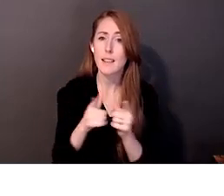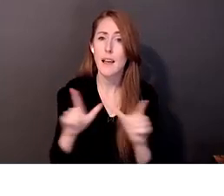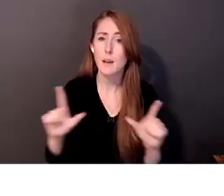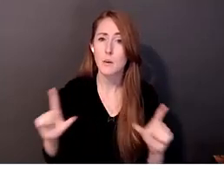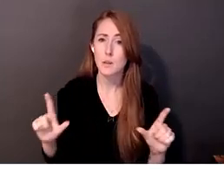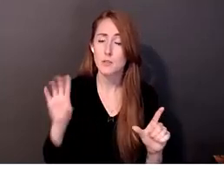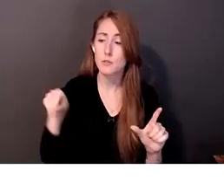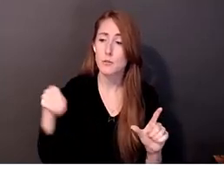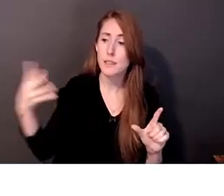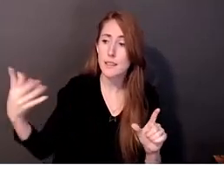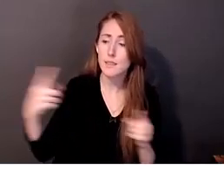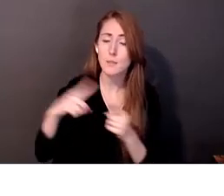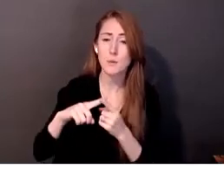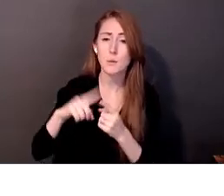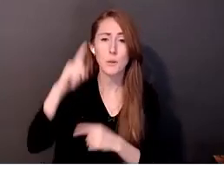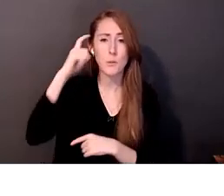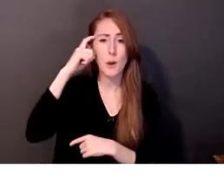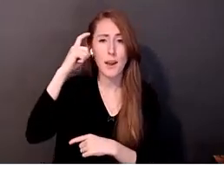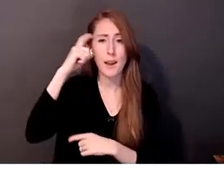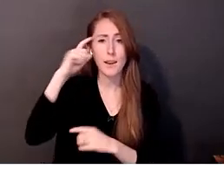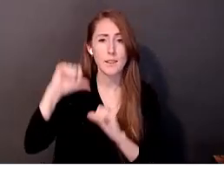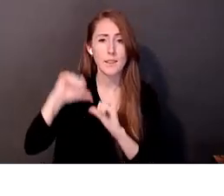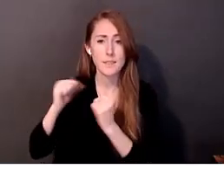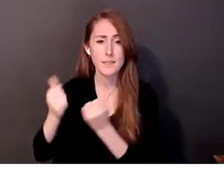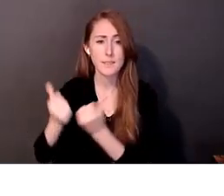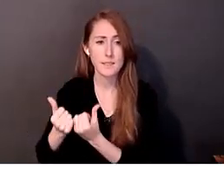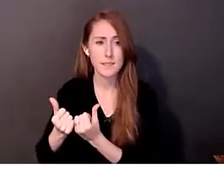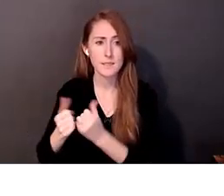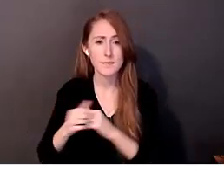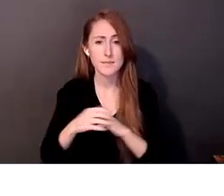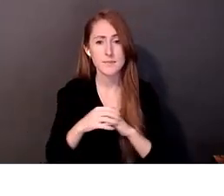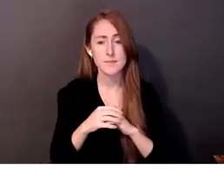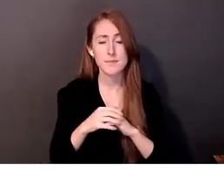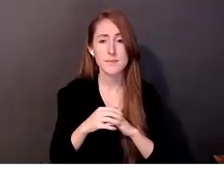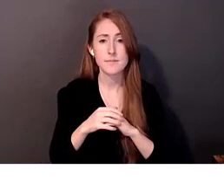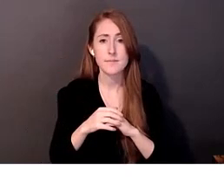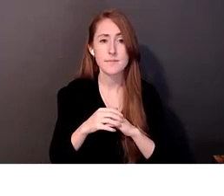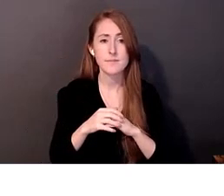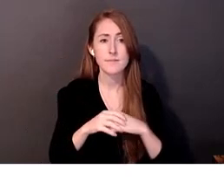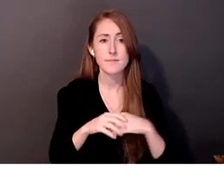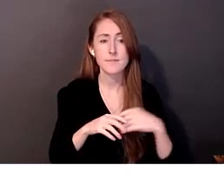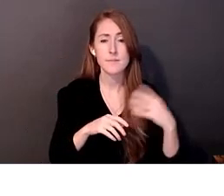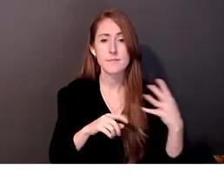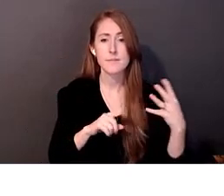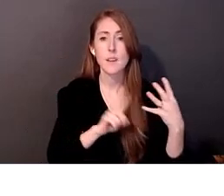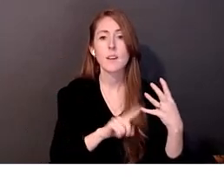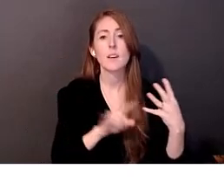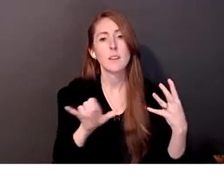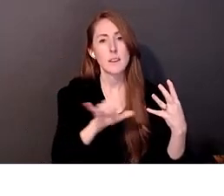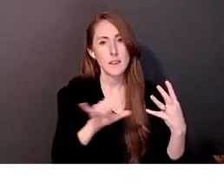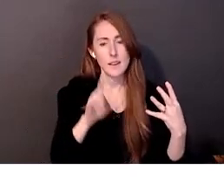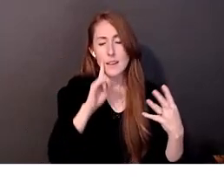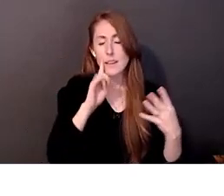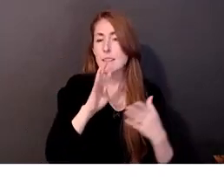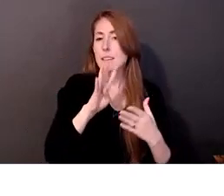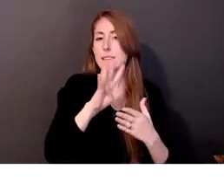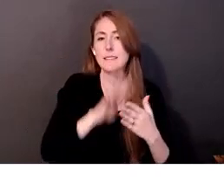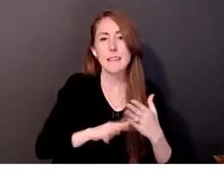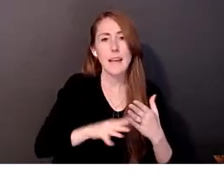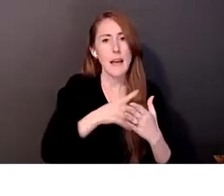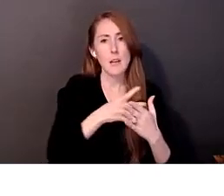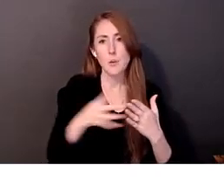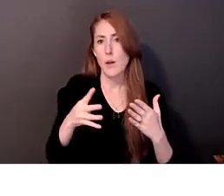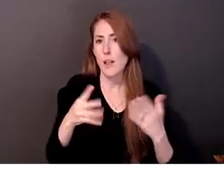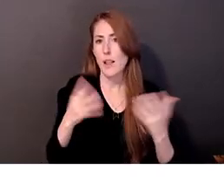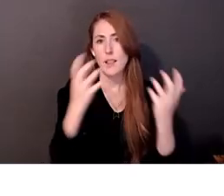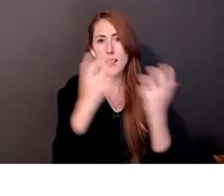And also, to match the schedules-- sorry--